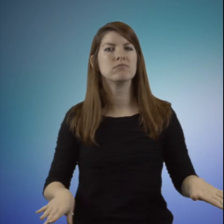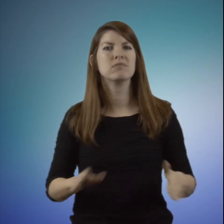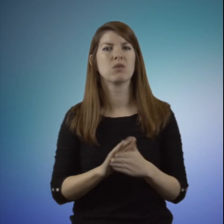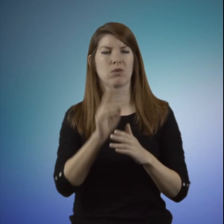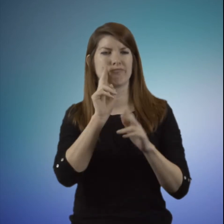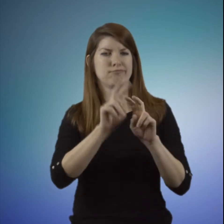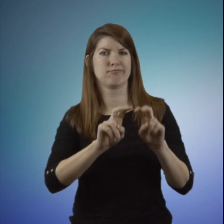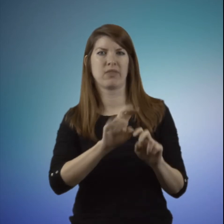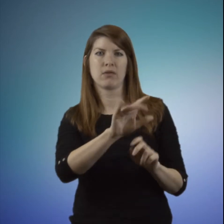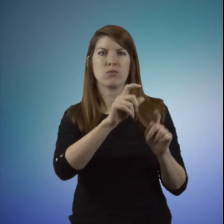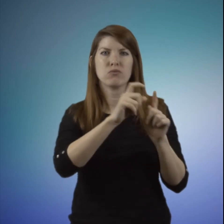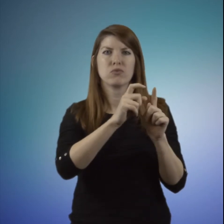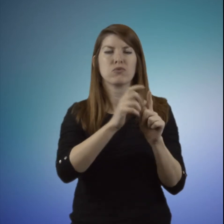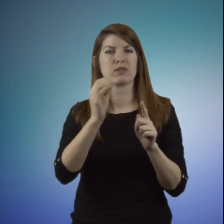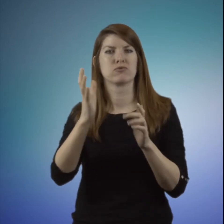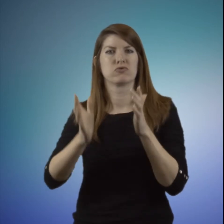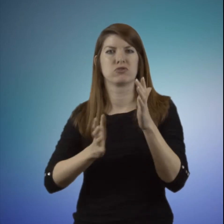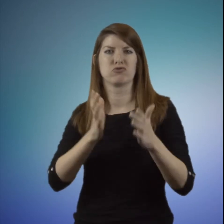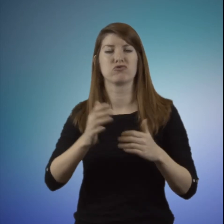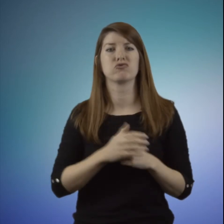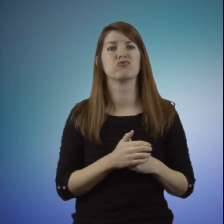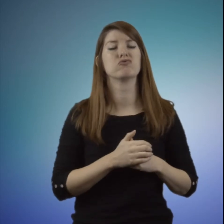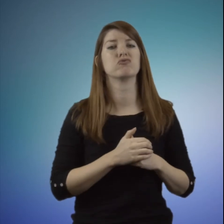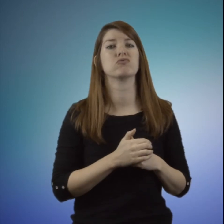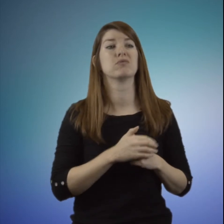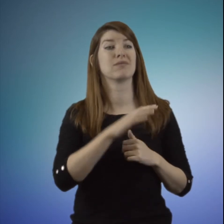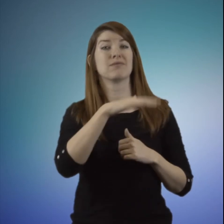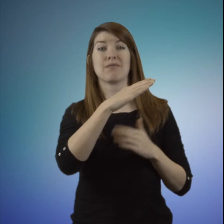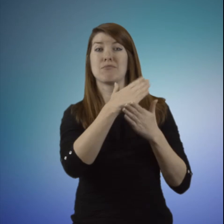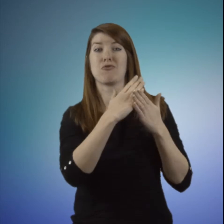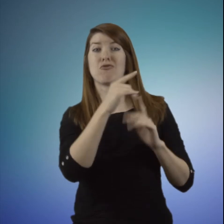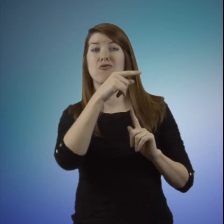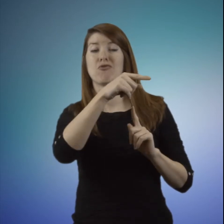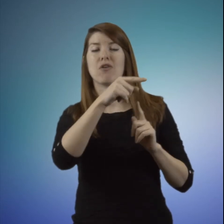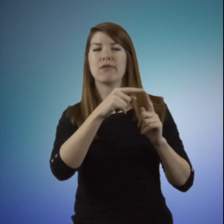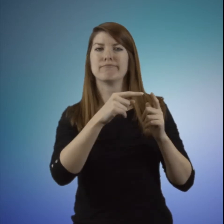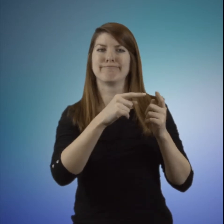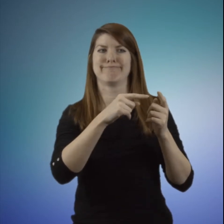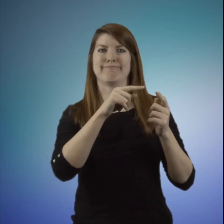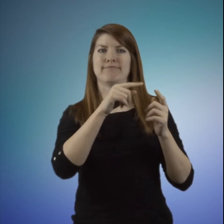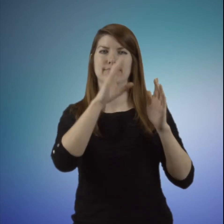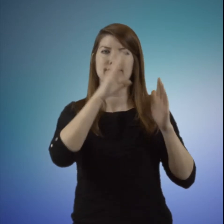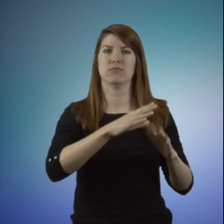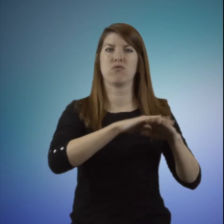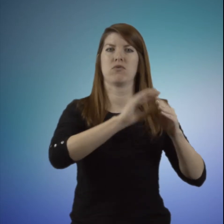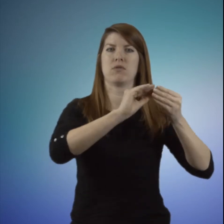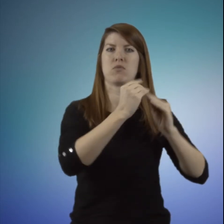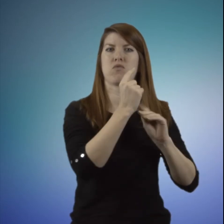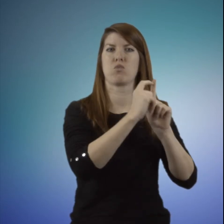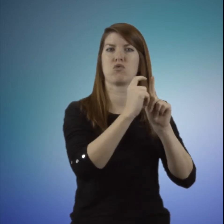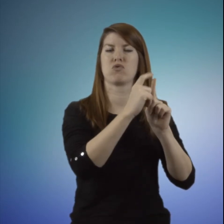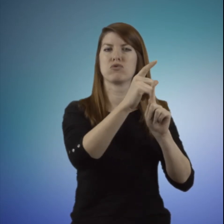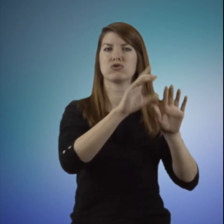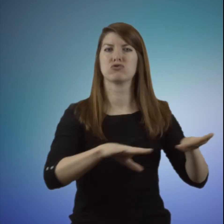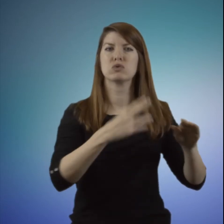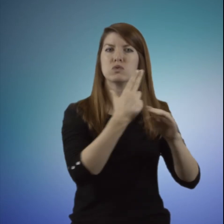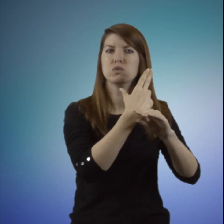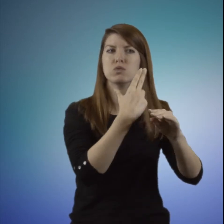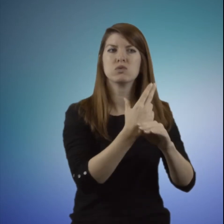So, the top part of this is talking about the number of words children used. And it's decided through a vocabulary checklist.